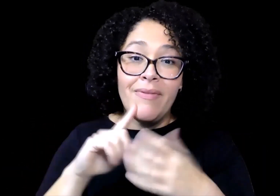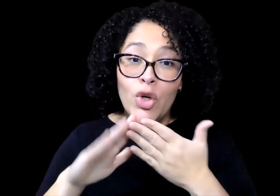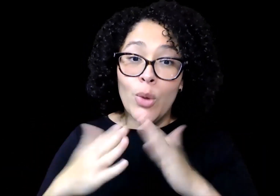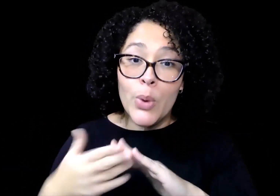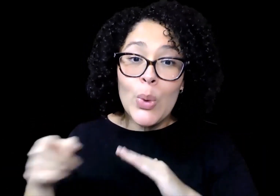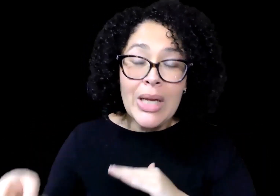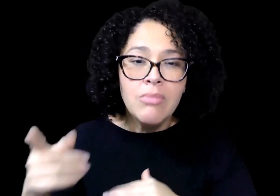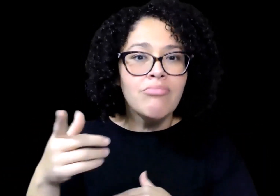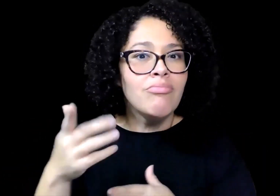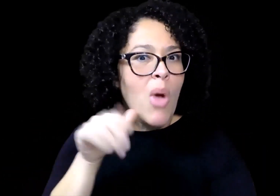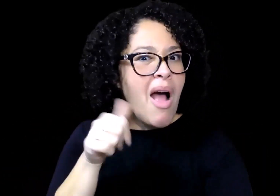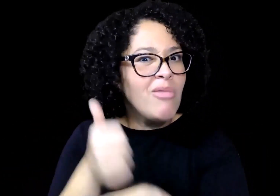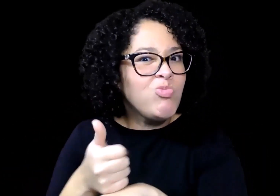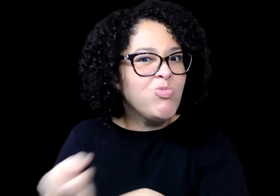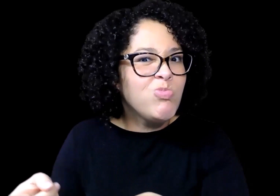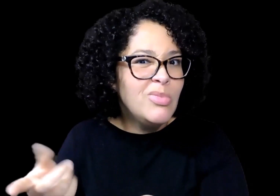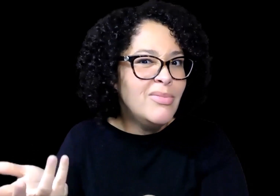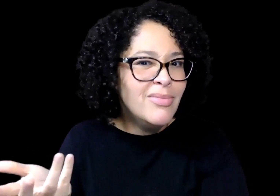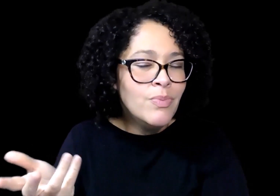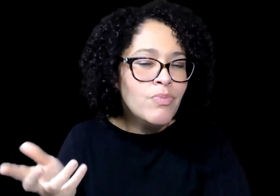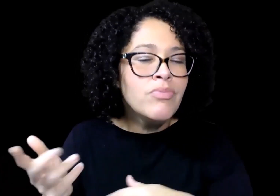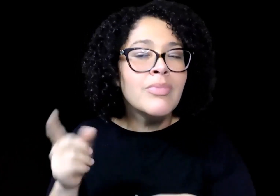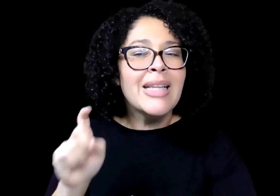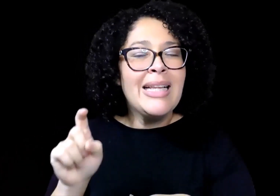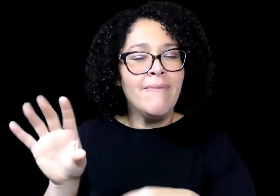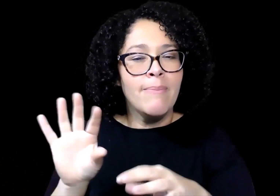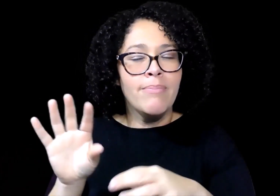I know that Rhode Island has a large number of Hispanic citizens